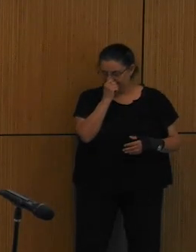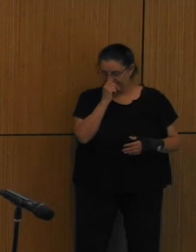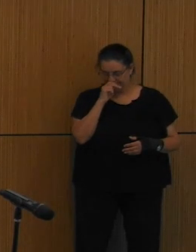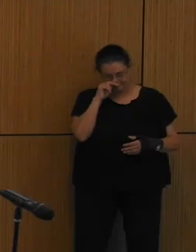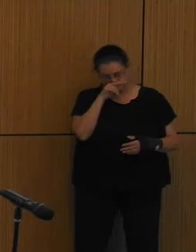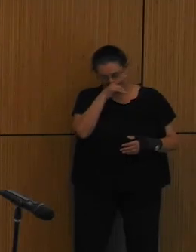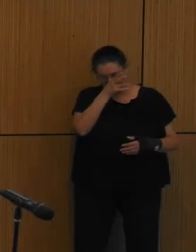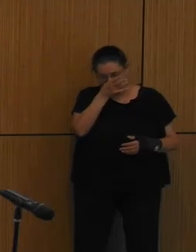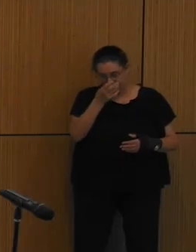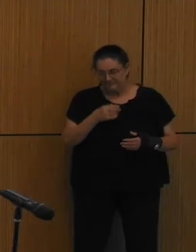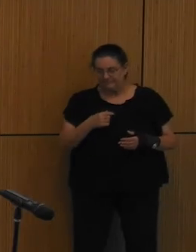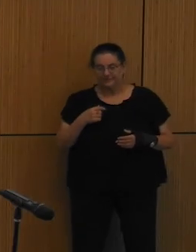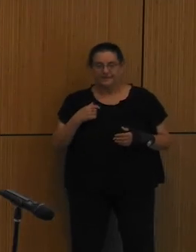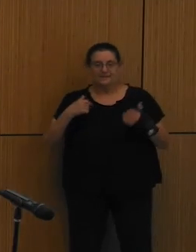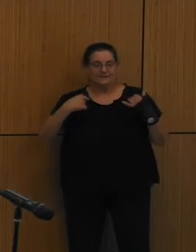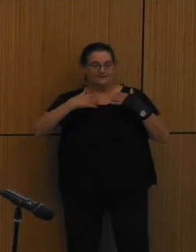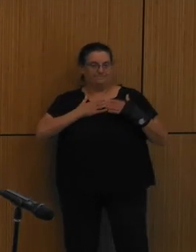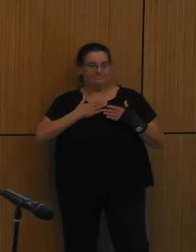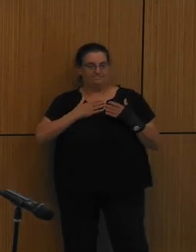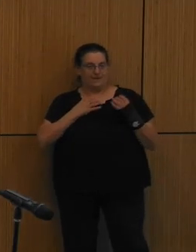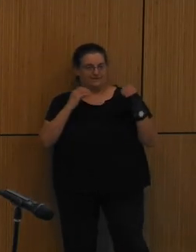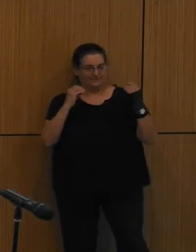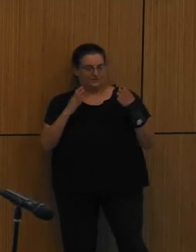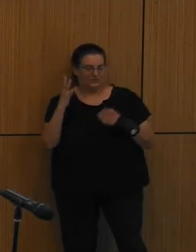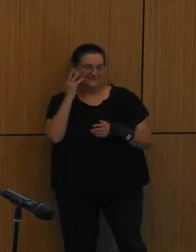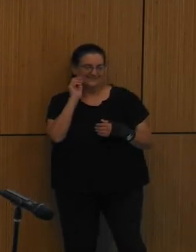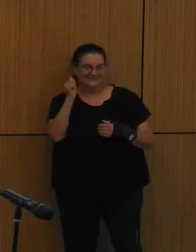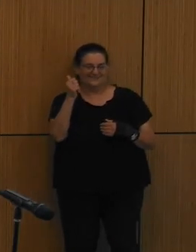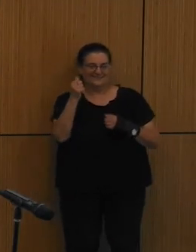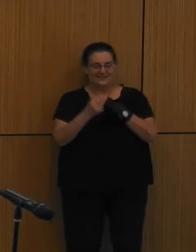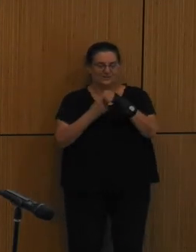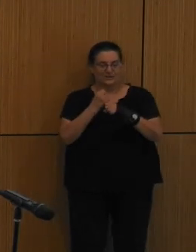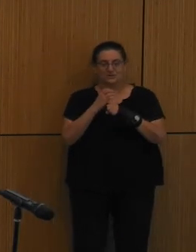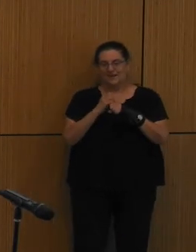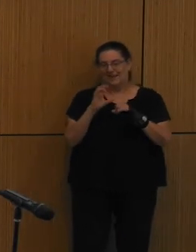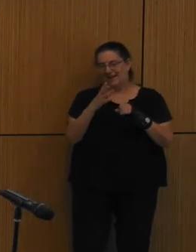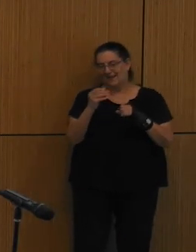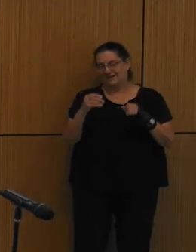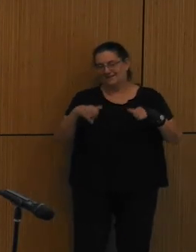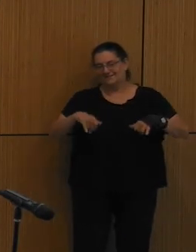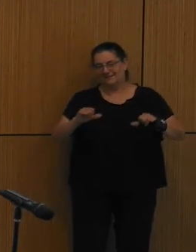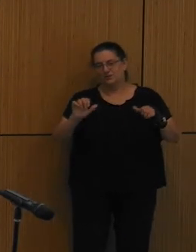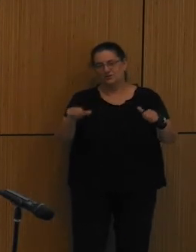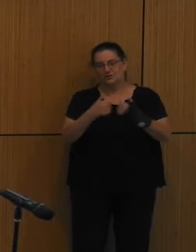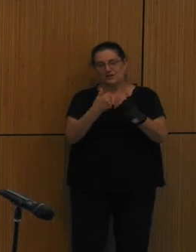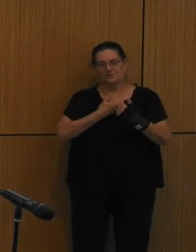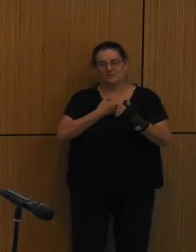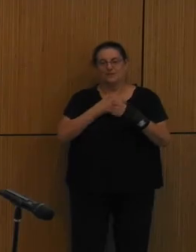Which this is my 10th year, and I still feel like I can challenge myself every year to do more in that regard.